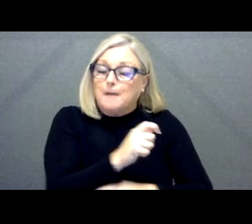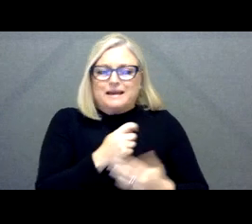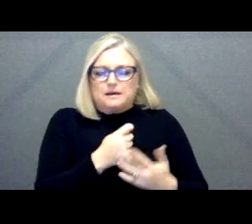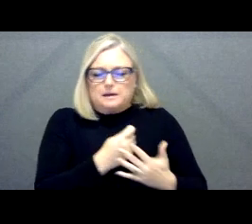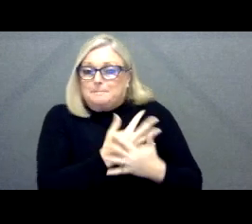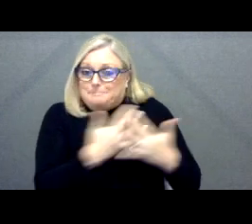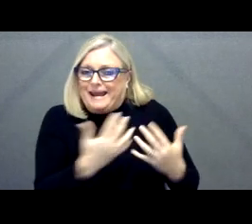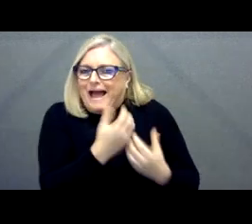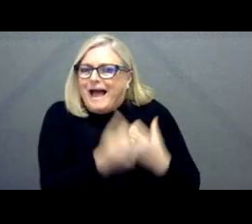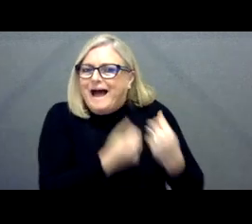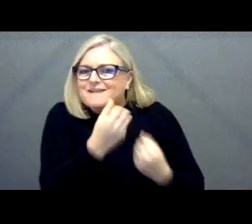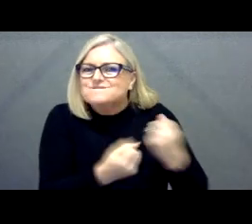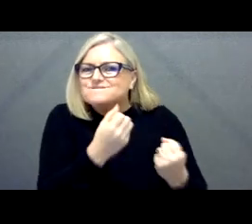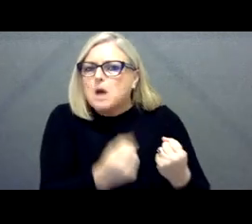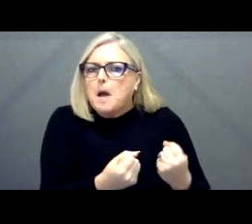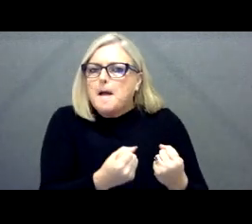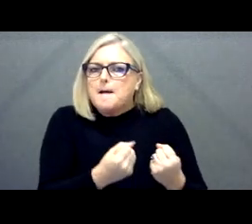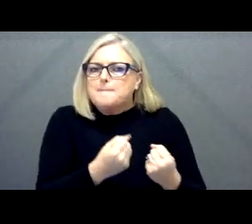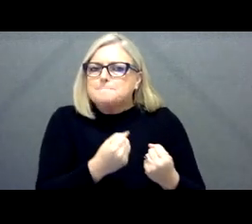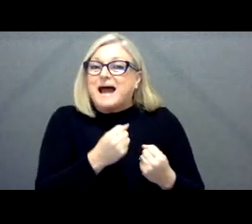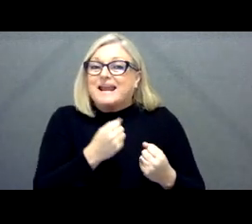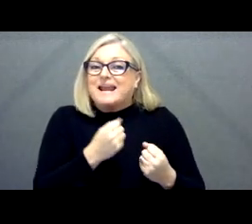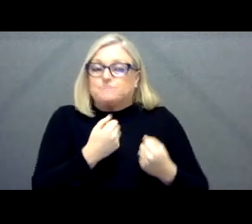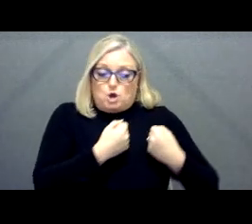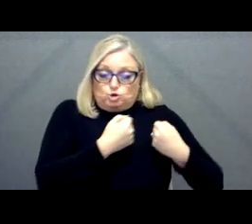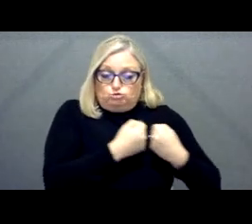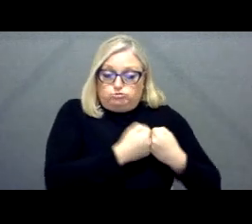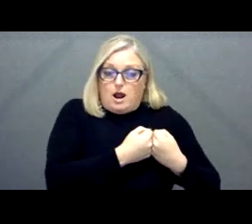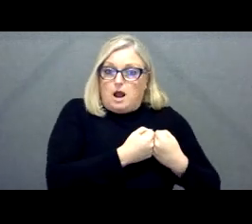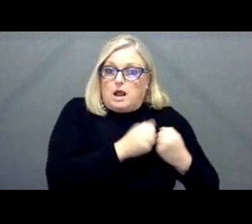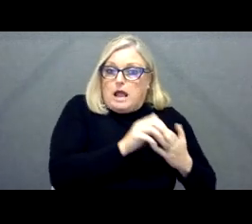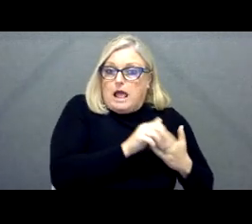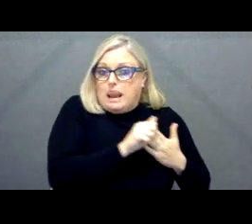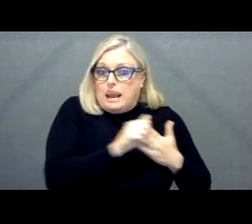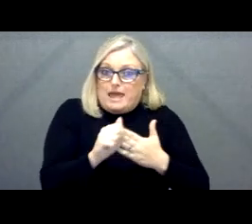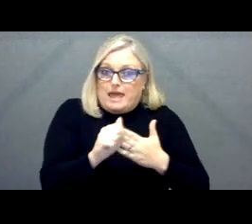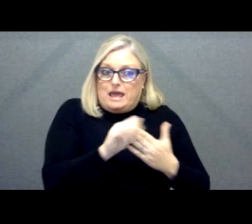Drug type offences and possess utensil and fail to dispose of syringe but they also have charges which